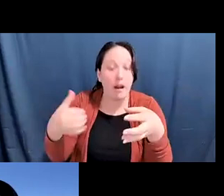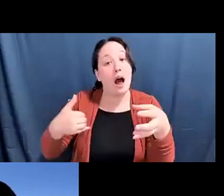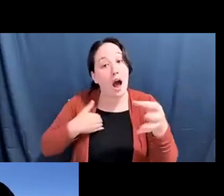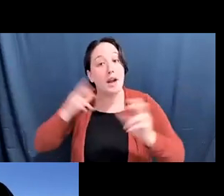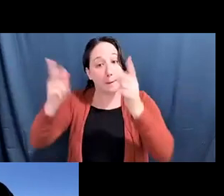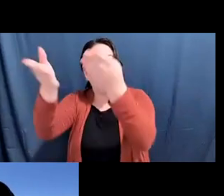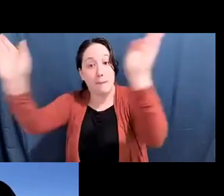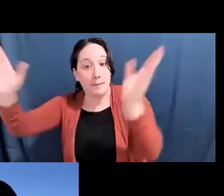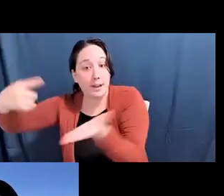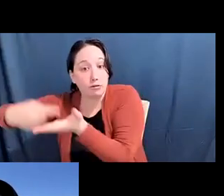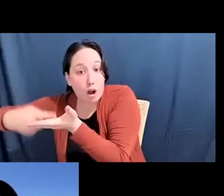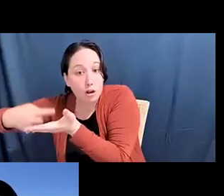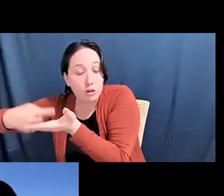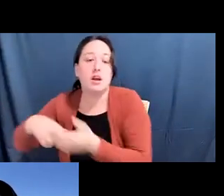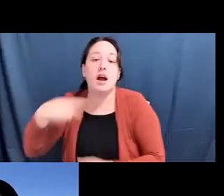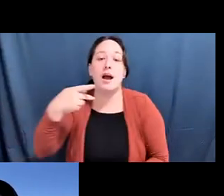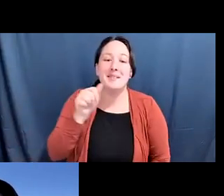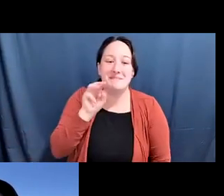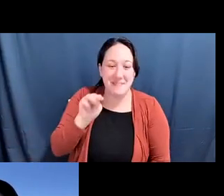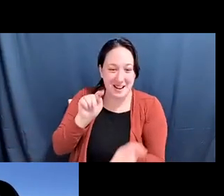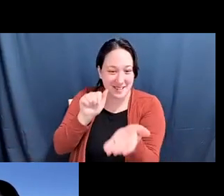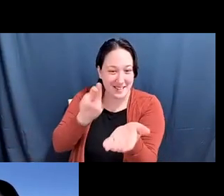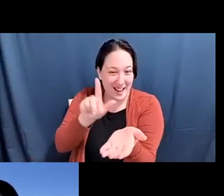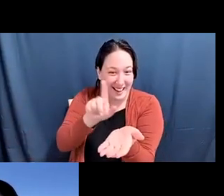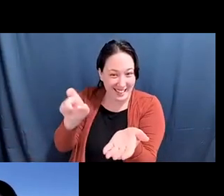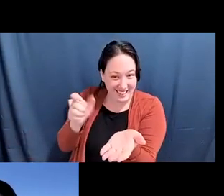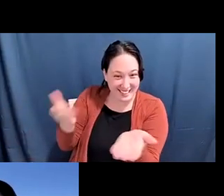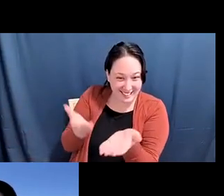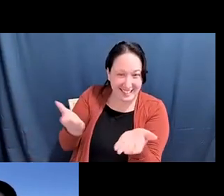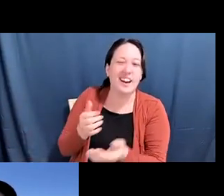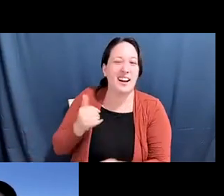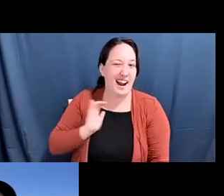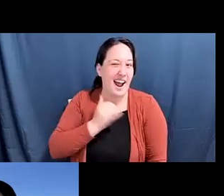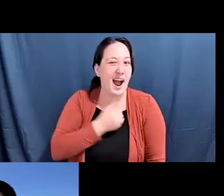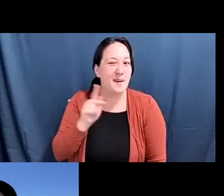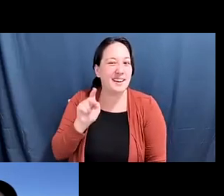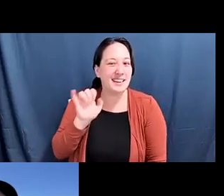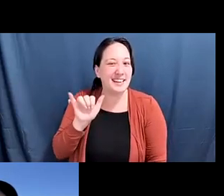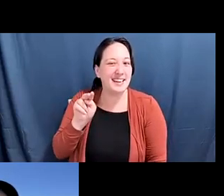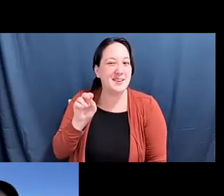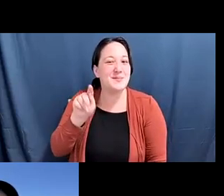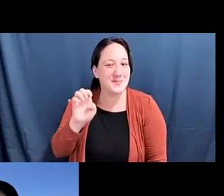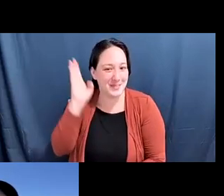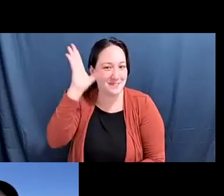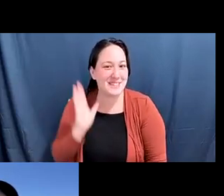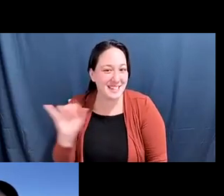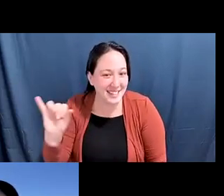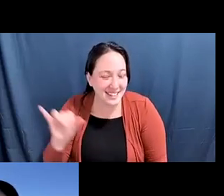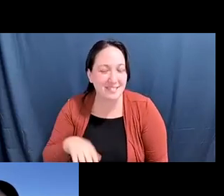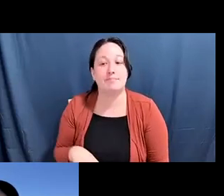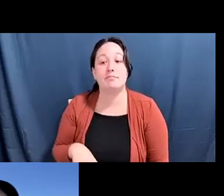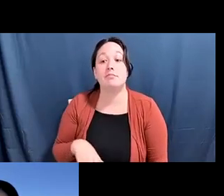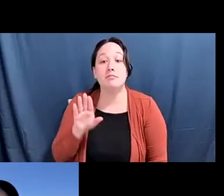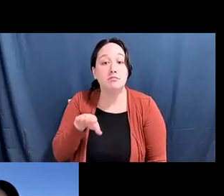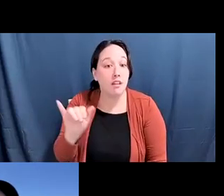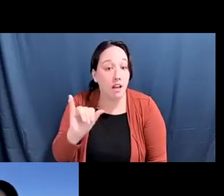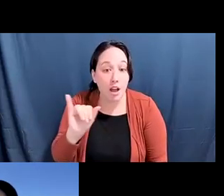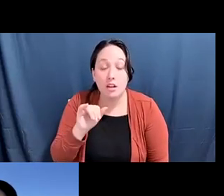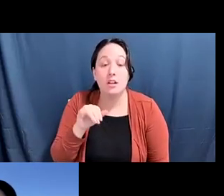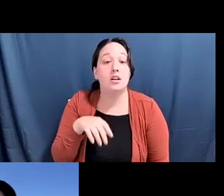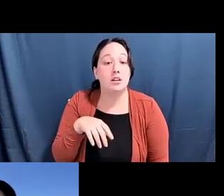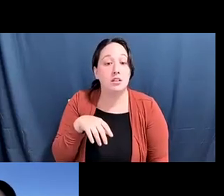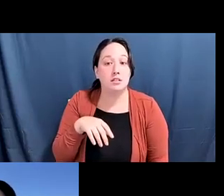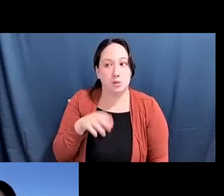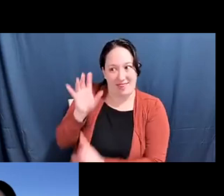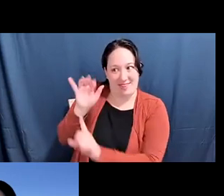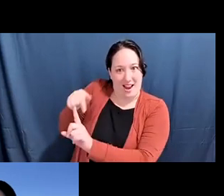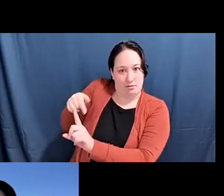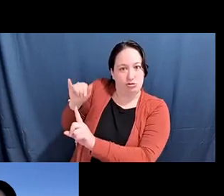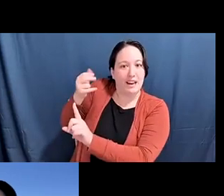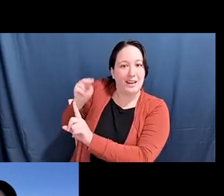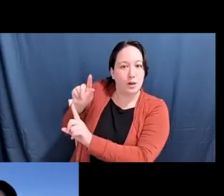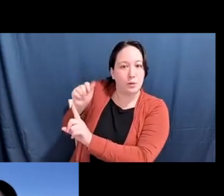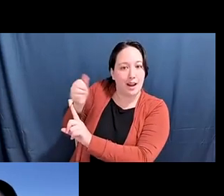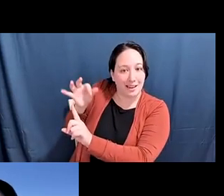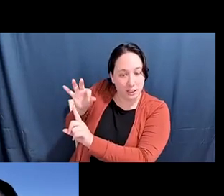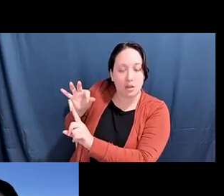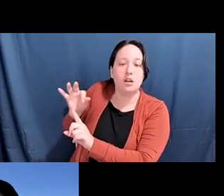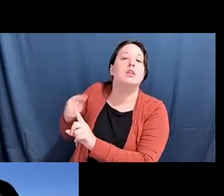Diane Fujino: Pam Tau-Lee, who we're so fortunate to have here with us, was our keynote speaker and... and then we... we also from that time knew that we wanted to create an anthology and we